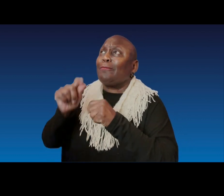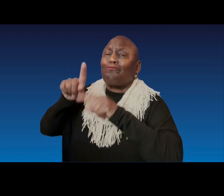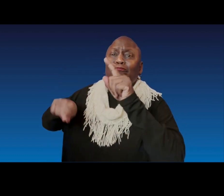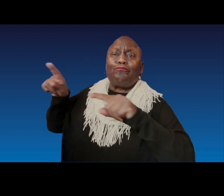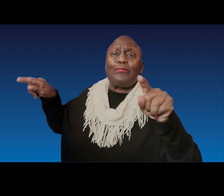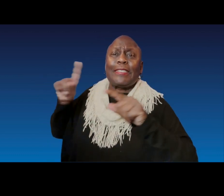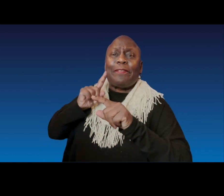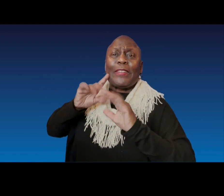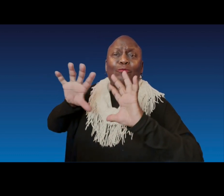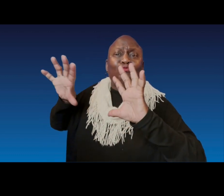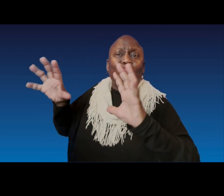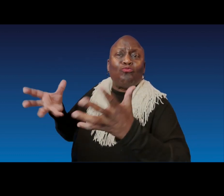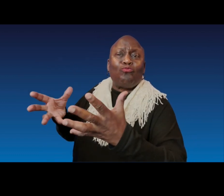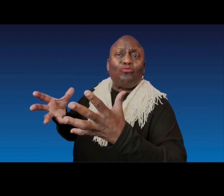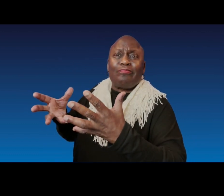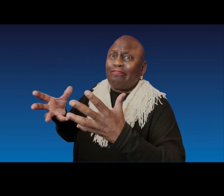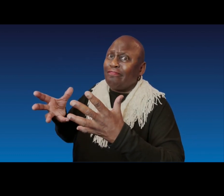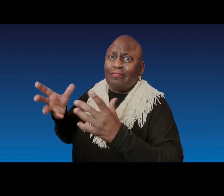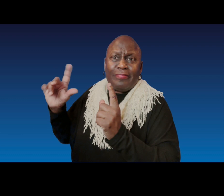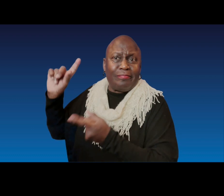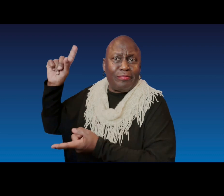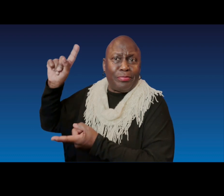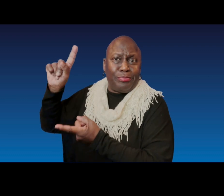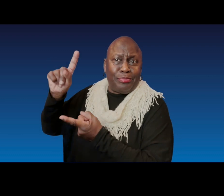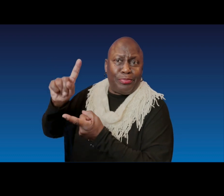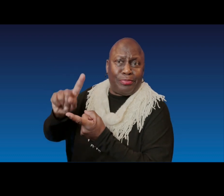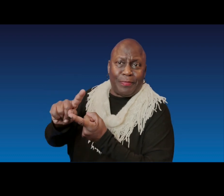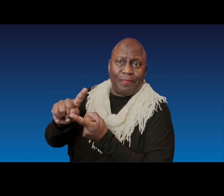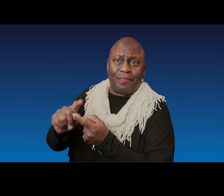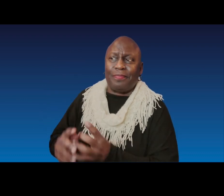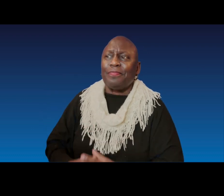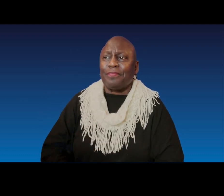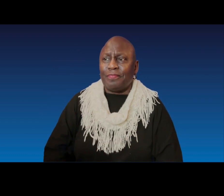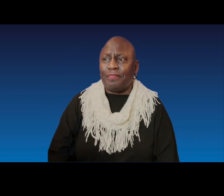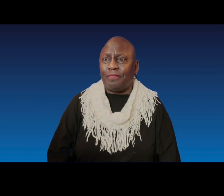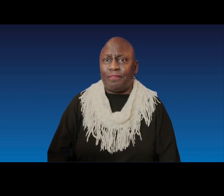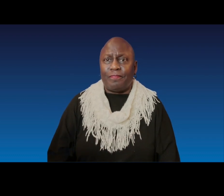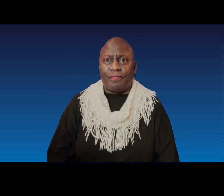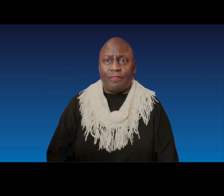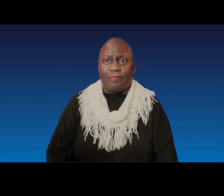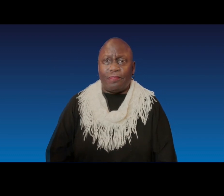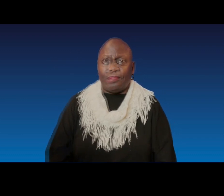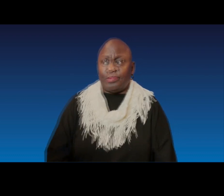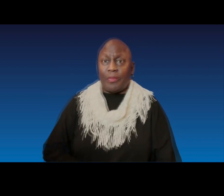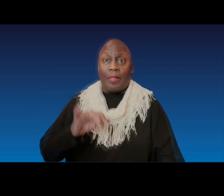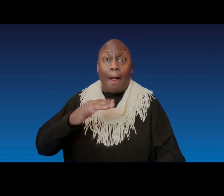and deaf people in other roles. It's really dwindling.